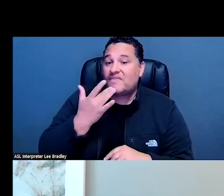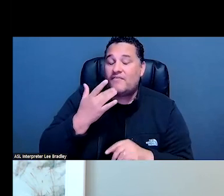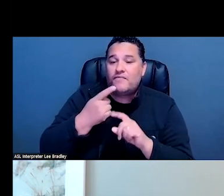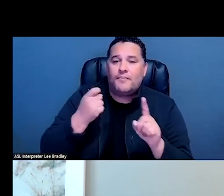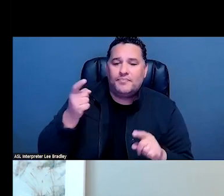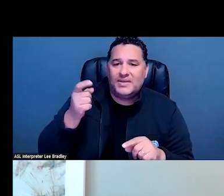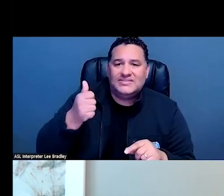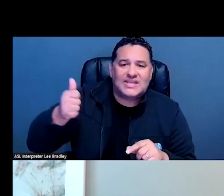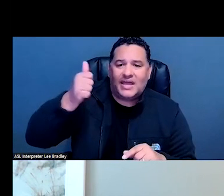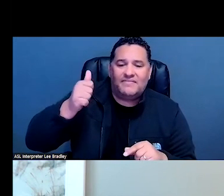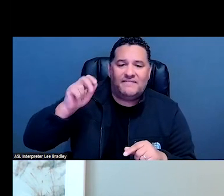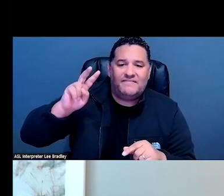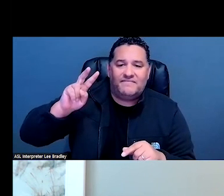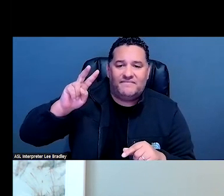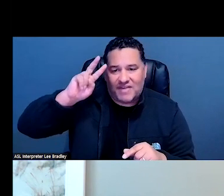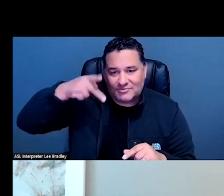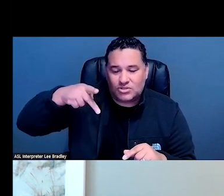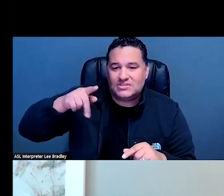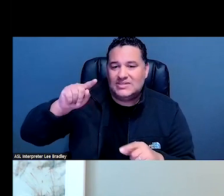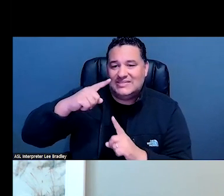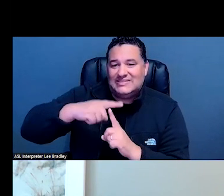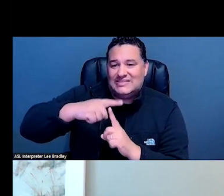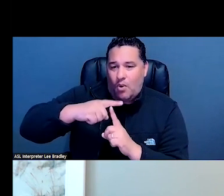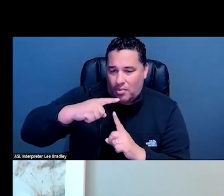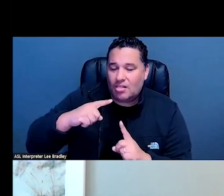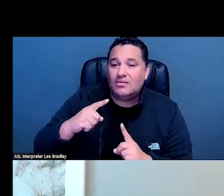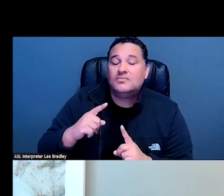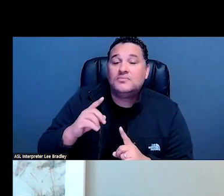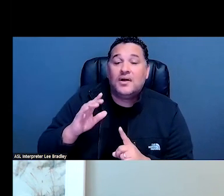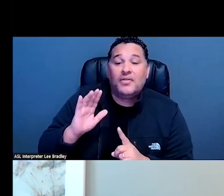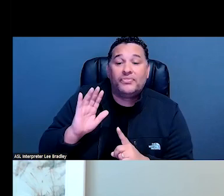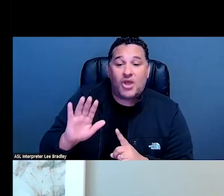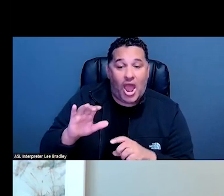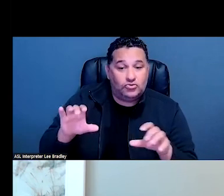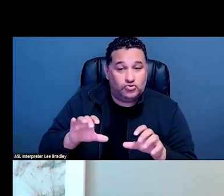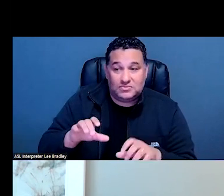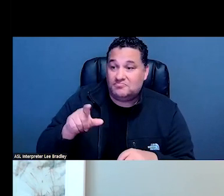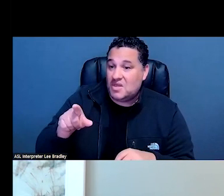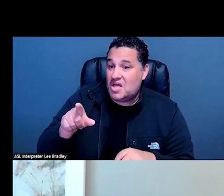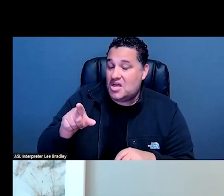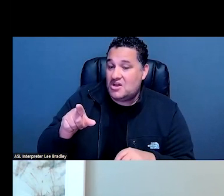THEY'RE A PROVIDER. AND ALSO, MY FAVORITE, WHICH IS , FROM THE, THE EXECUTIVE VICE PRESIDENT, OF T-